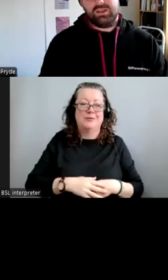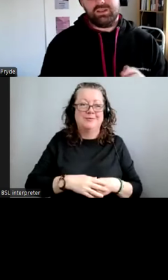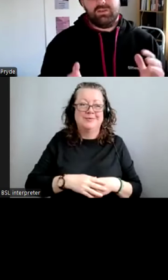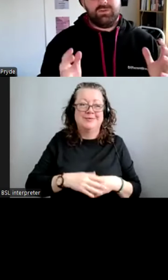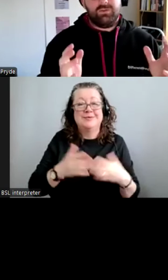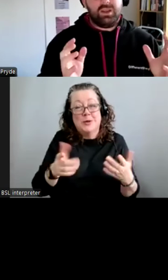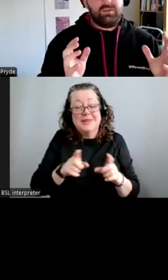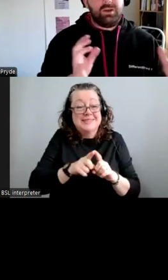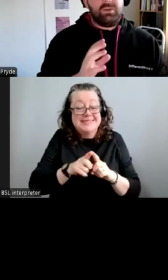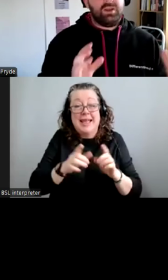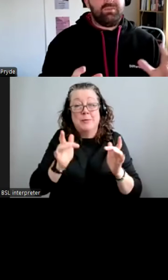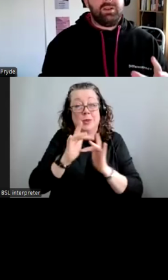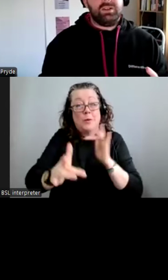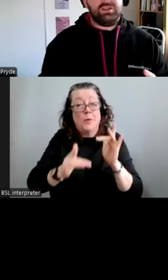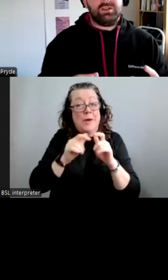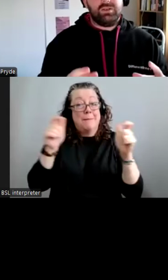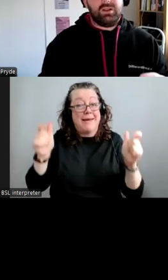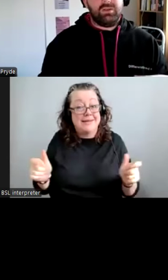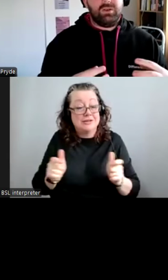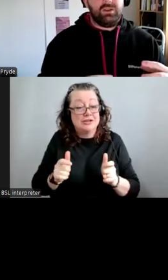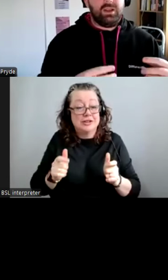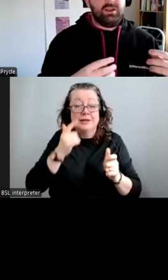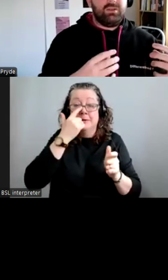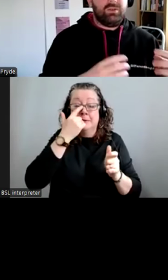ways of building web pages to allow content